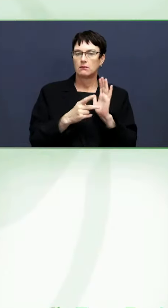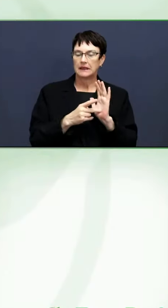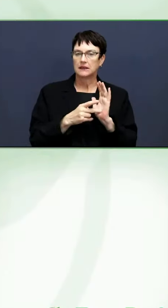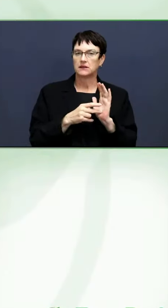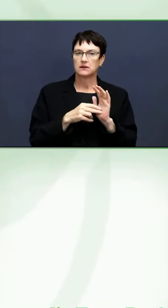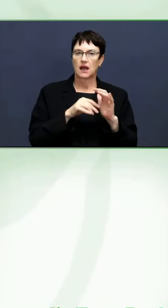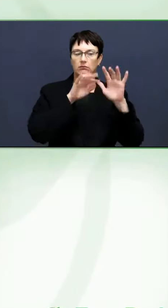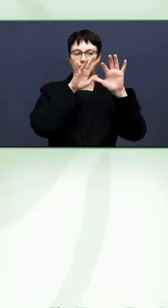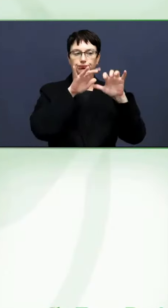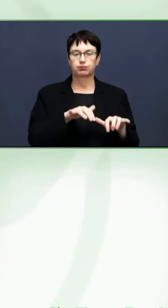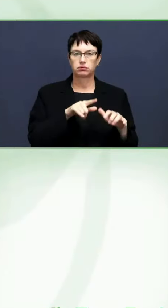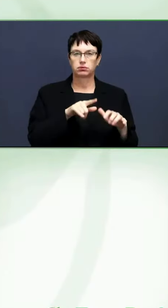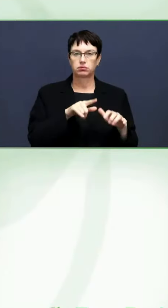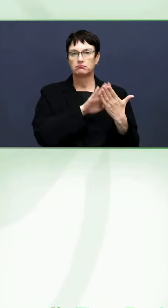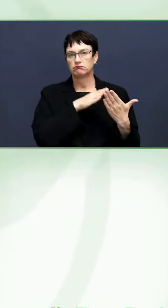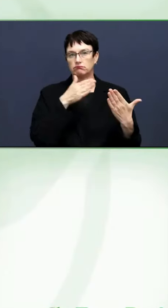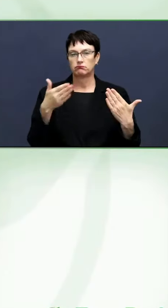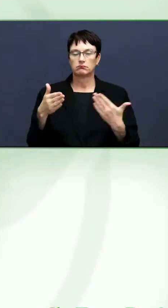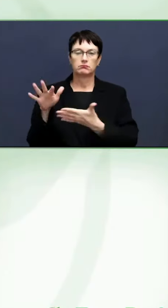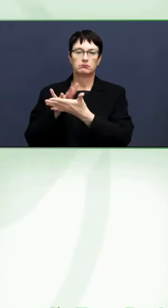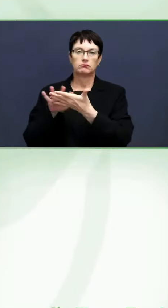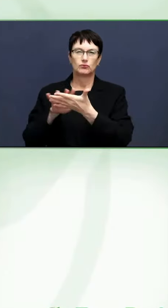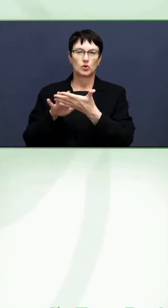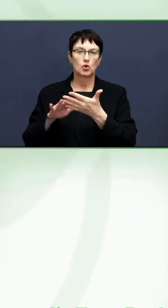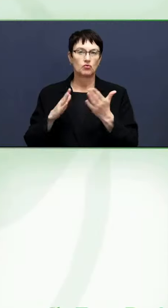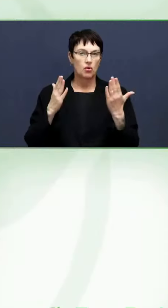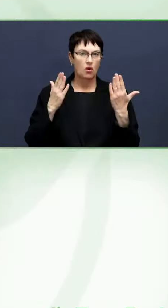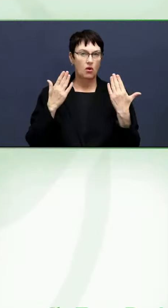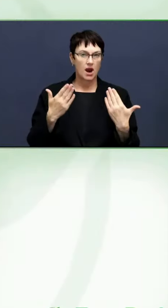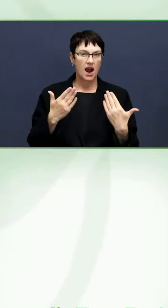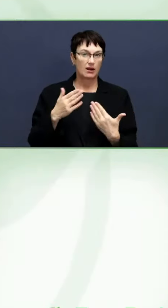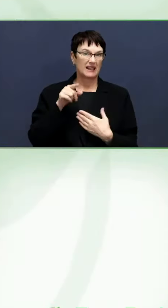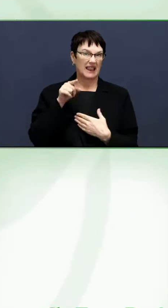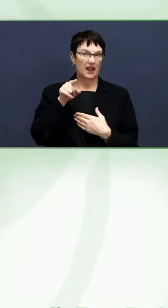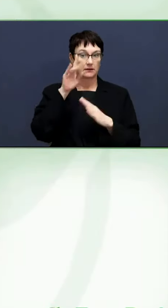books. I hope this is right. And I hand over to him. We don't have a